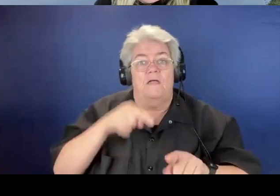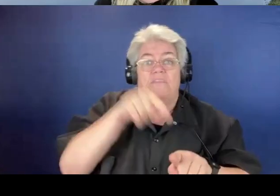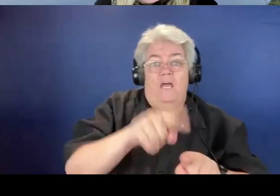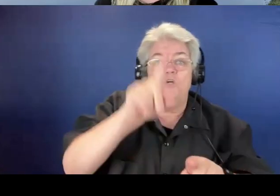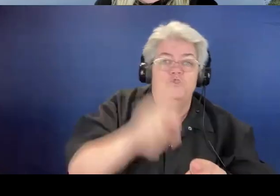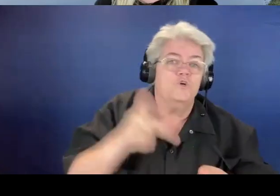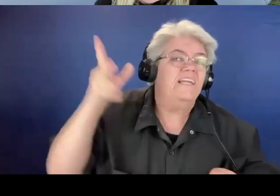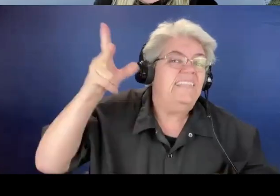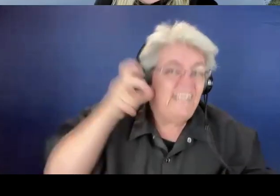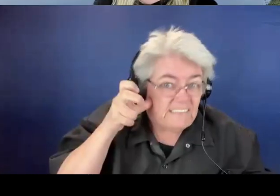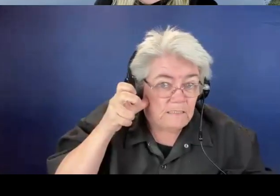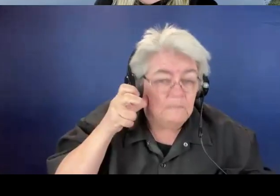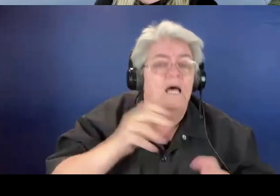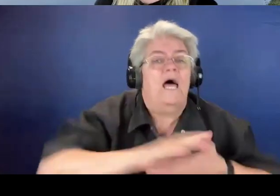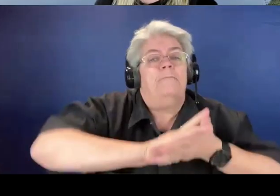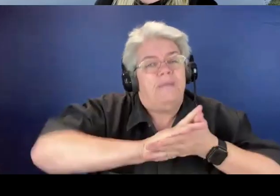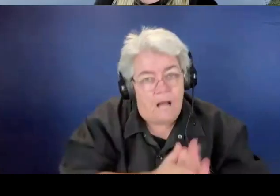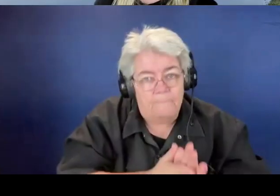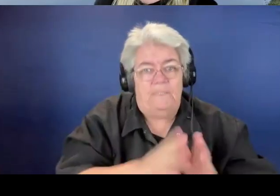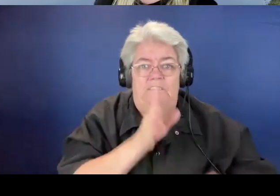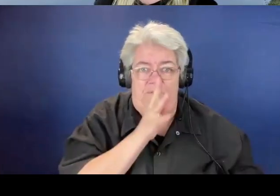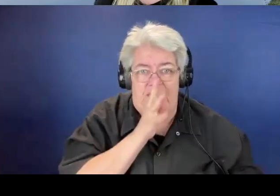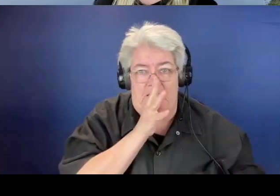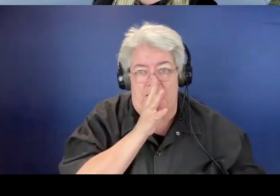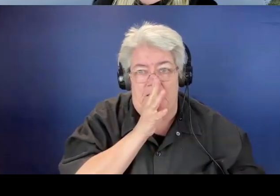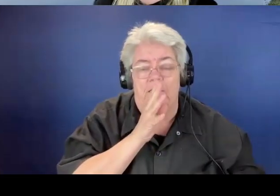So, certified listen specialists have achieved the highest professional